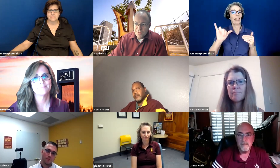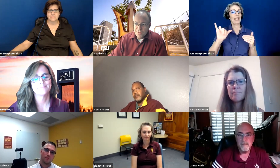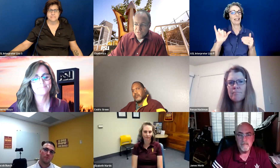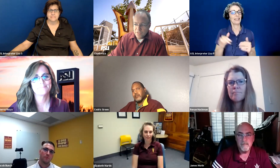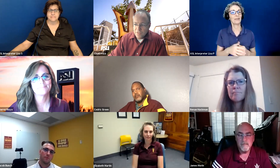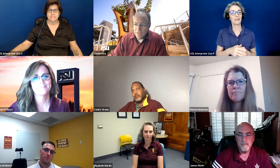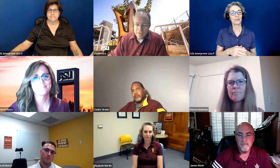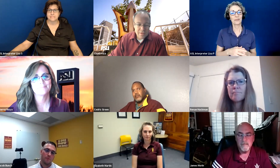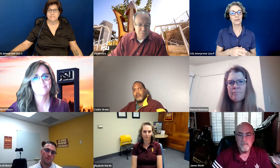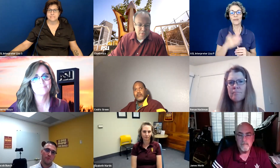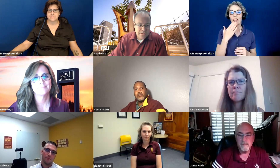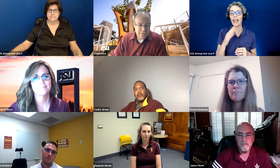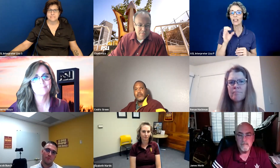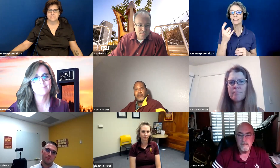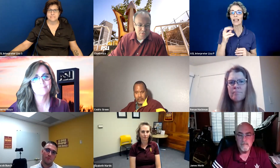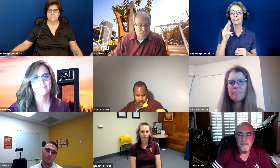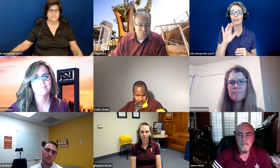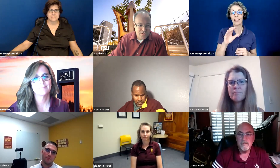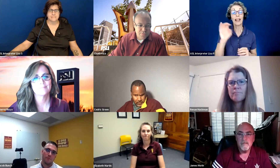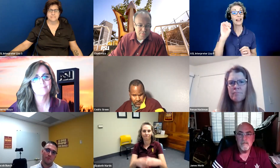Thank you, Cedric. Elizabeth, introduce yourself.